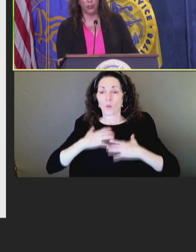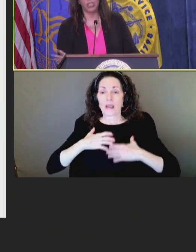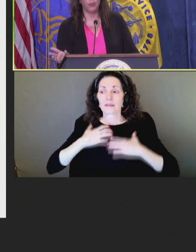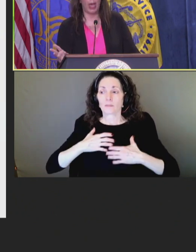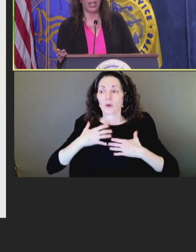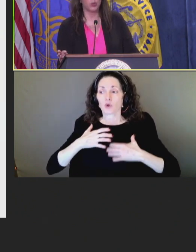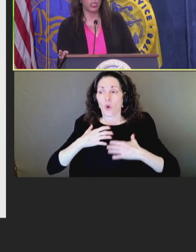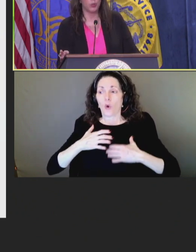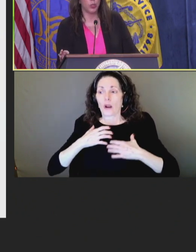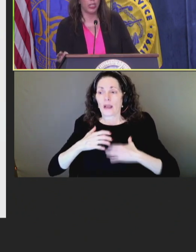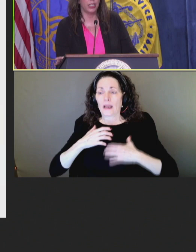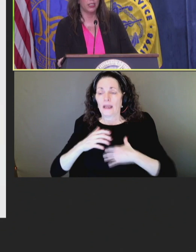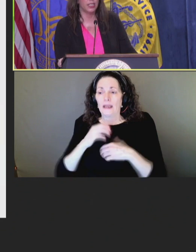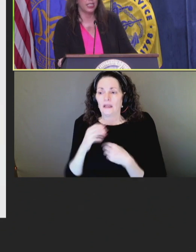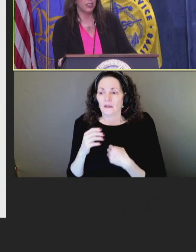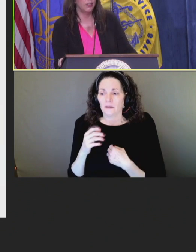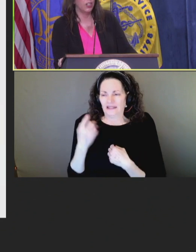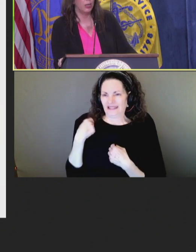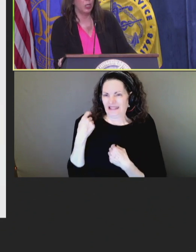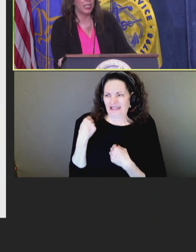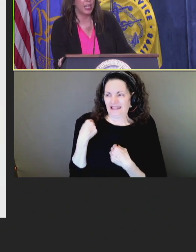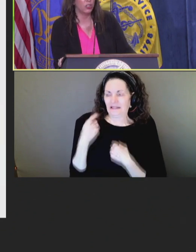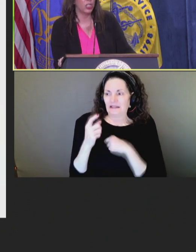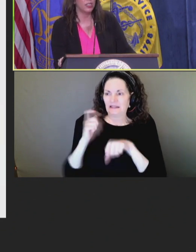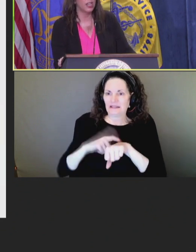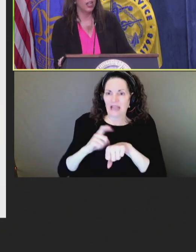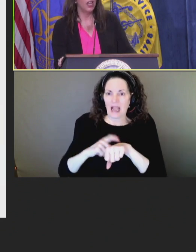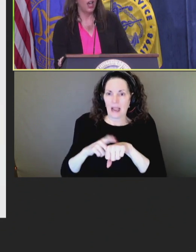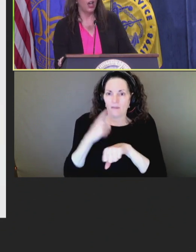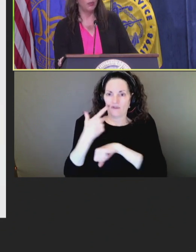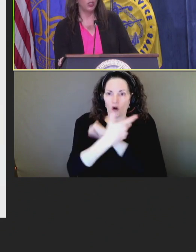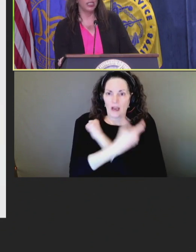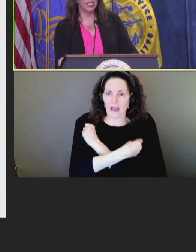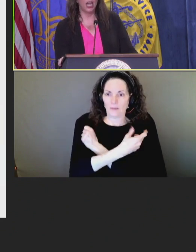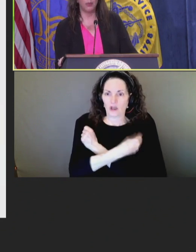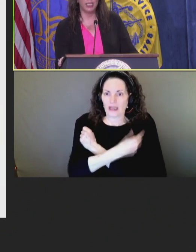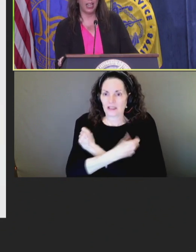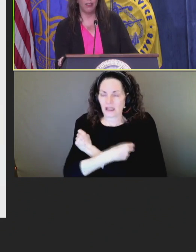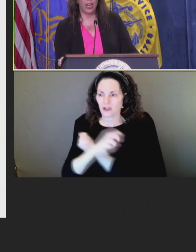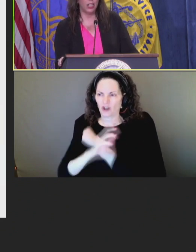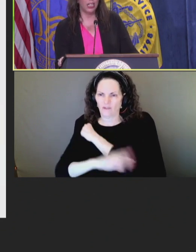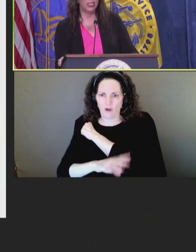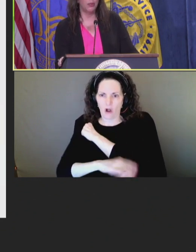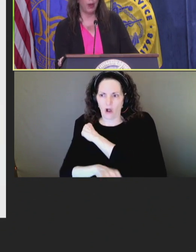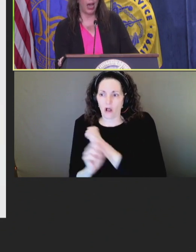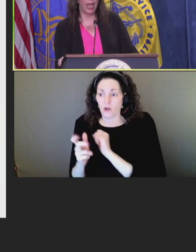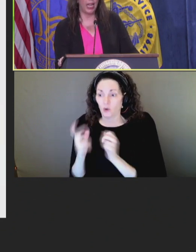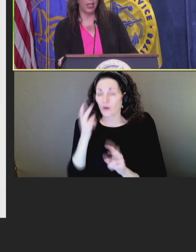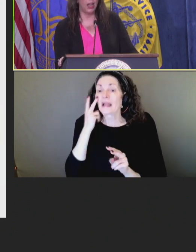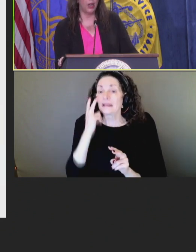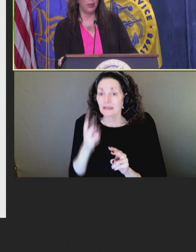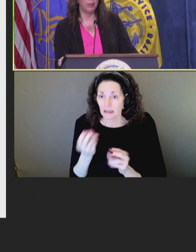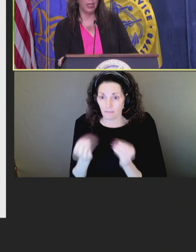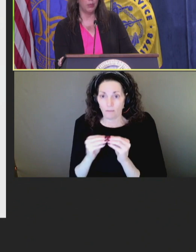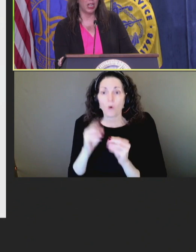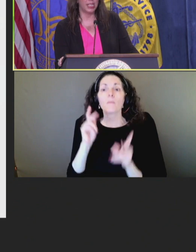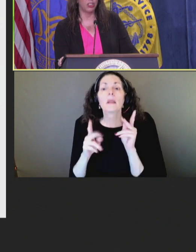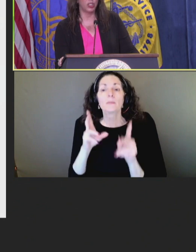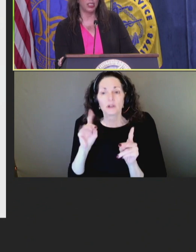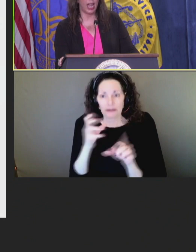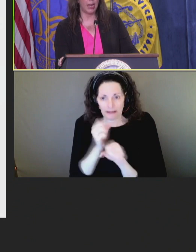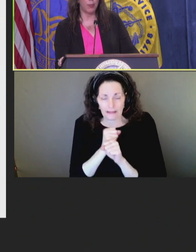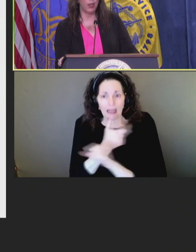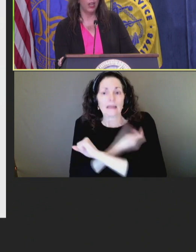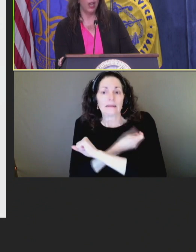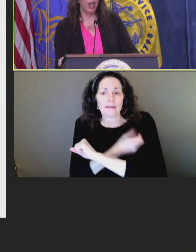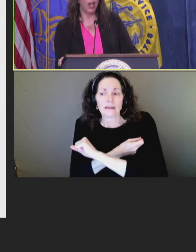this past respiratory season for immunizations. You can see uptake varied by immunization type.